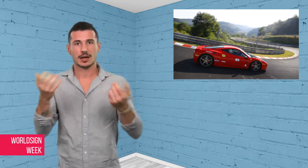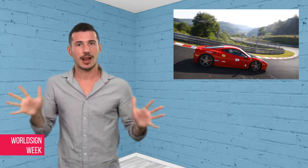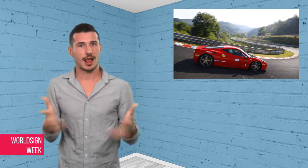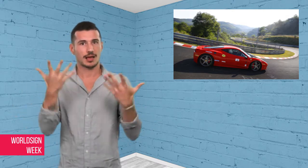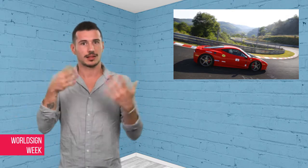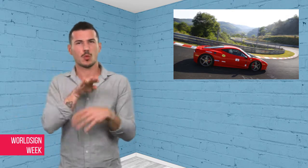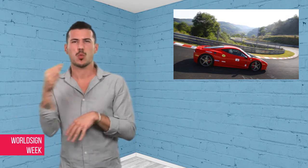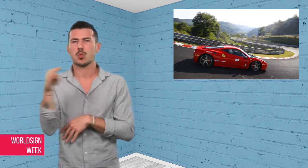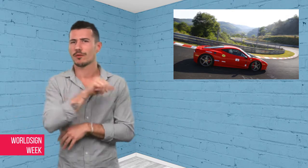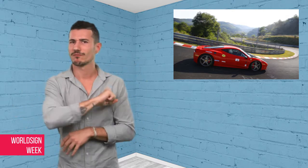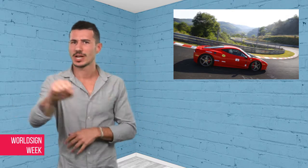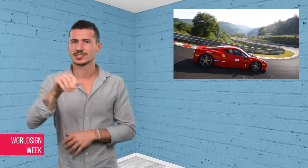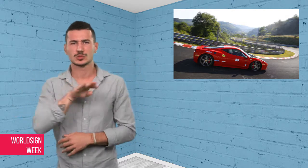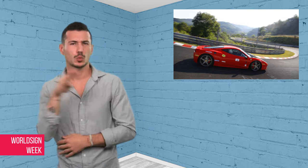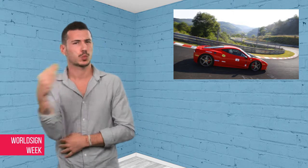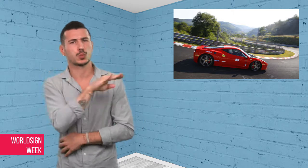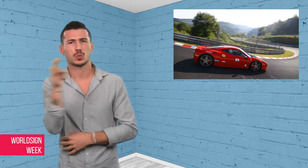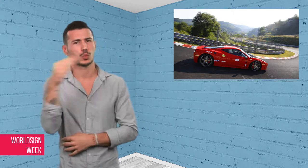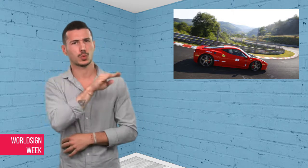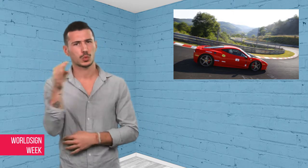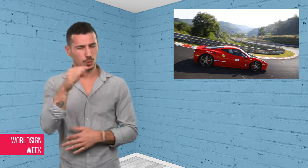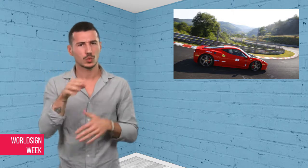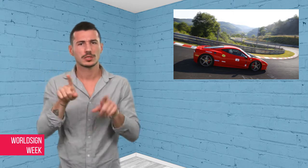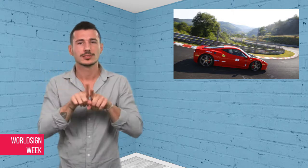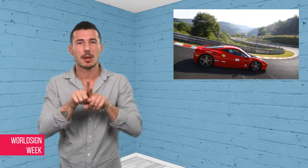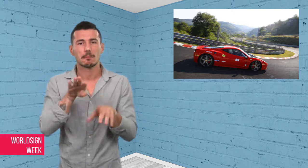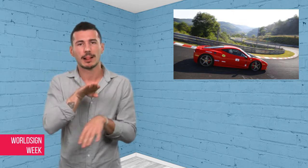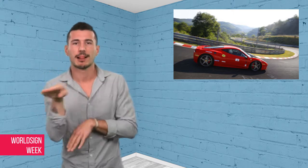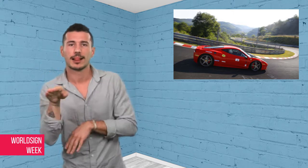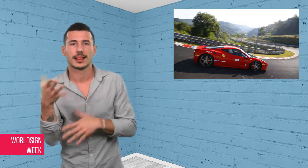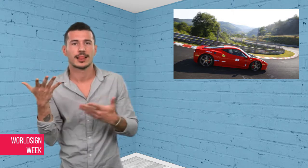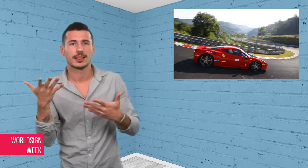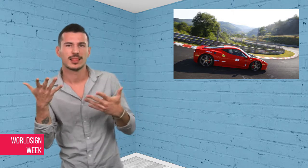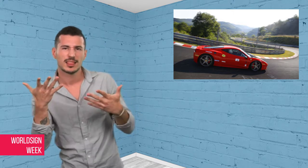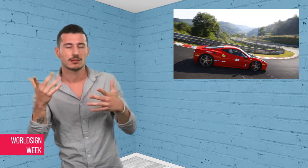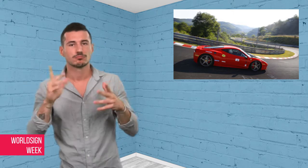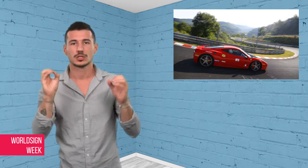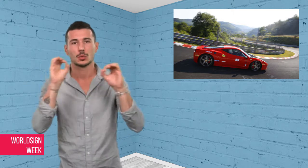lighter and drove it through very sharp turns